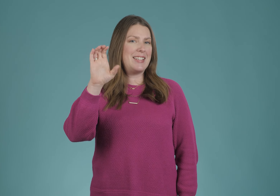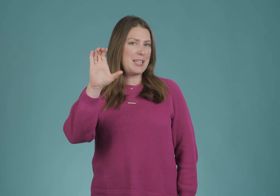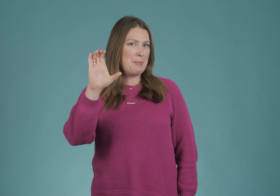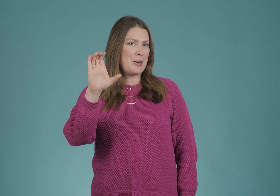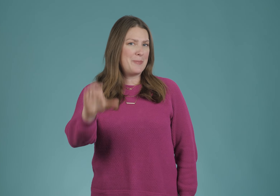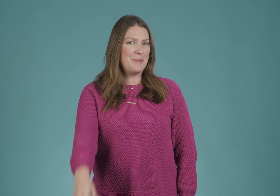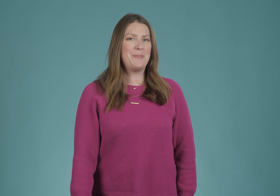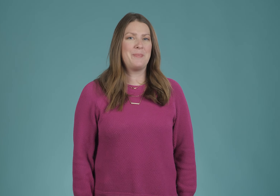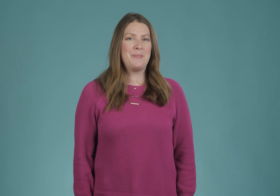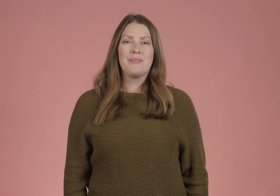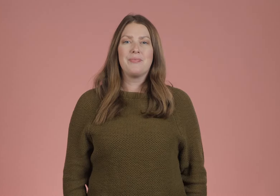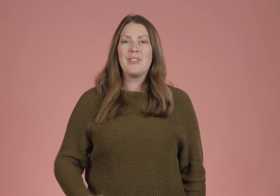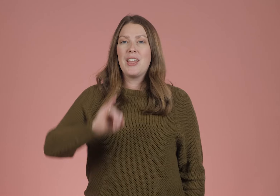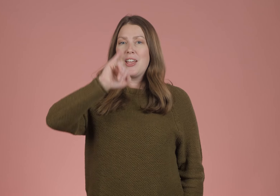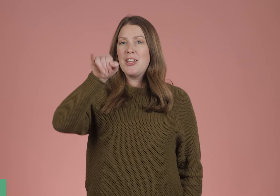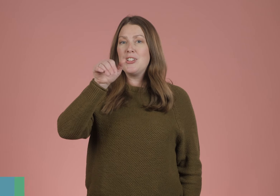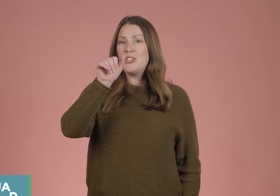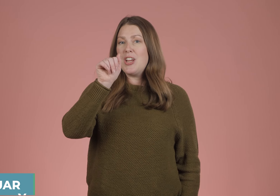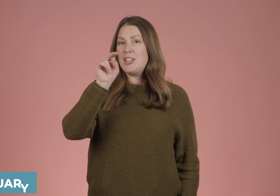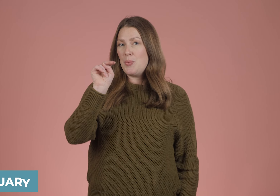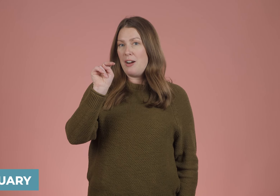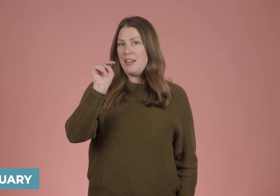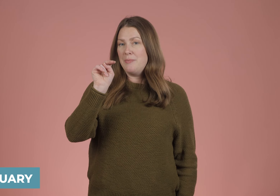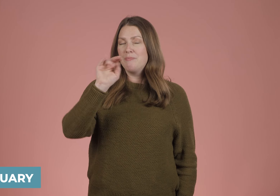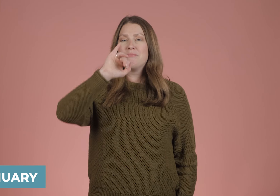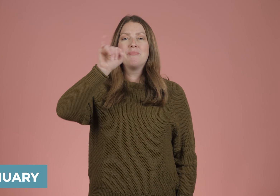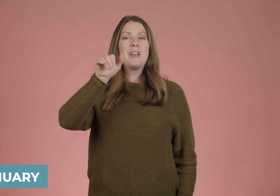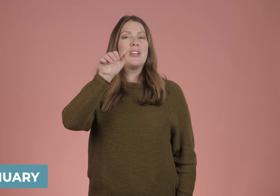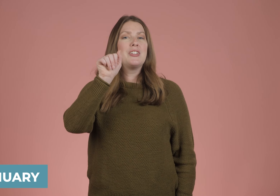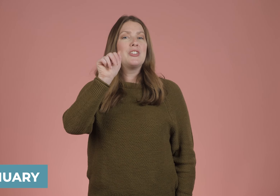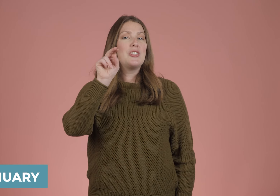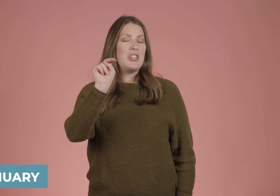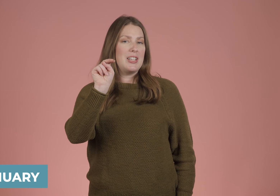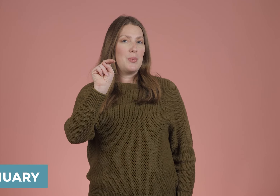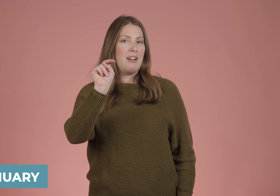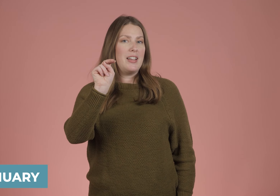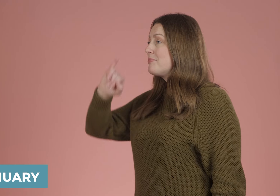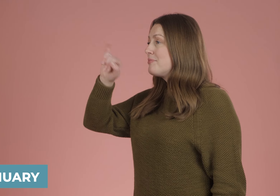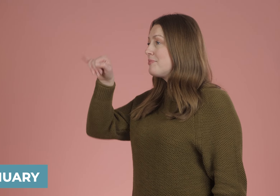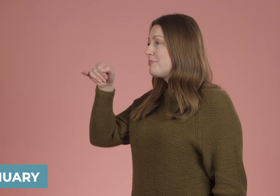December. January.